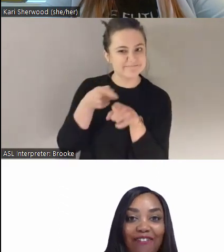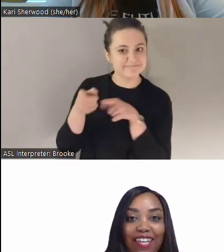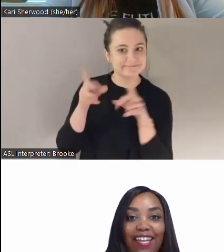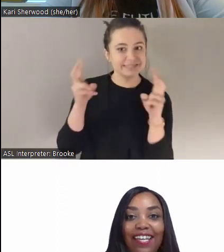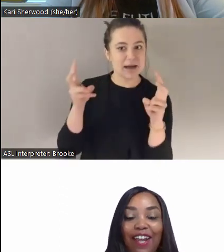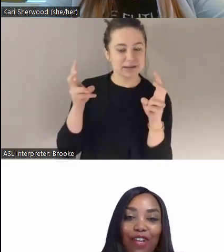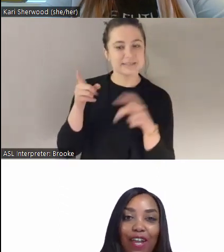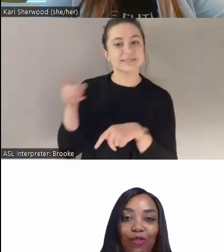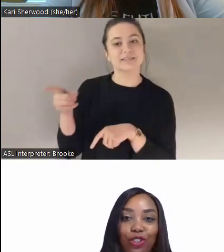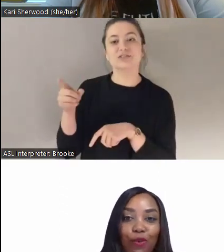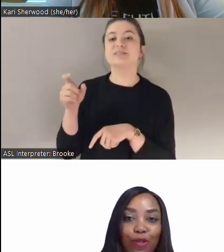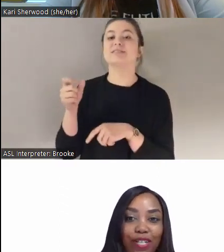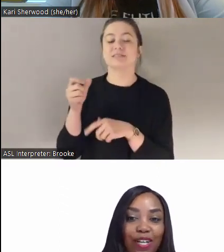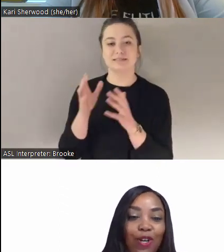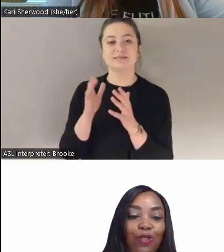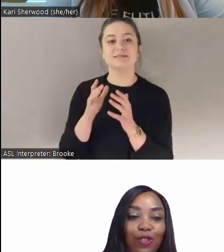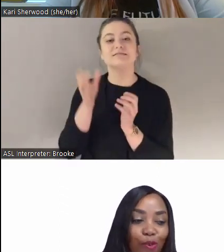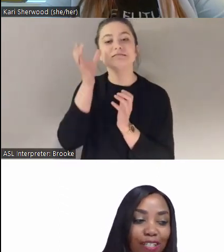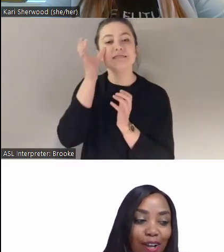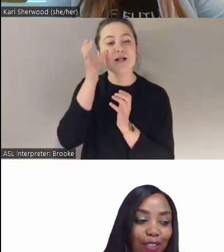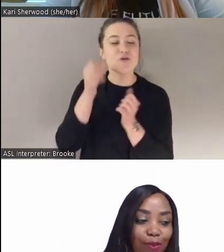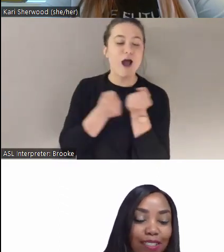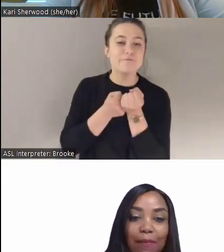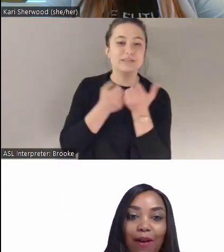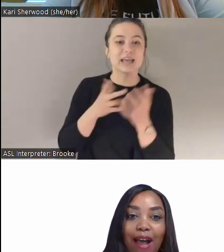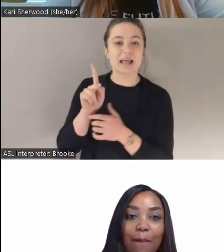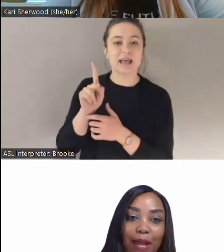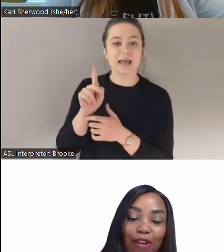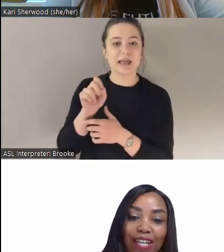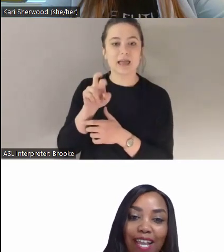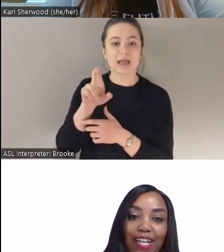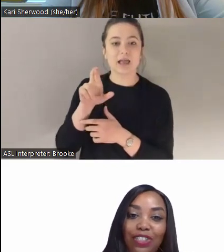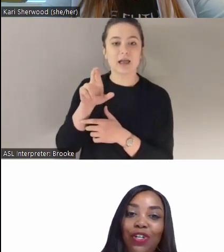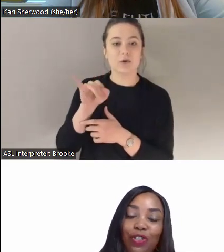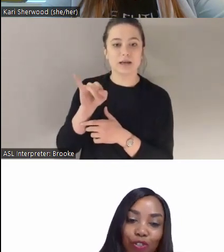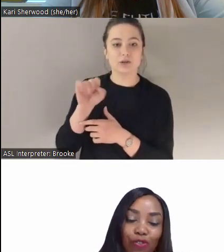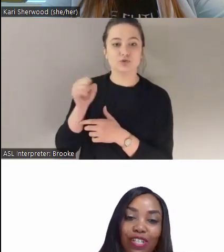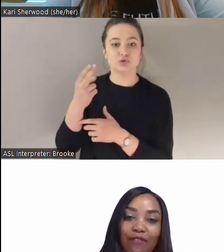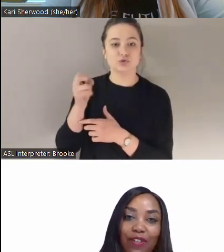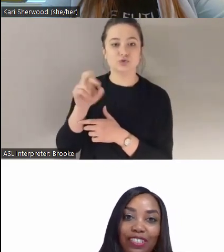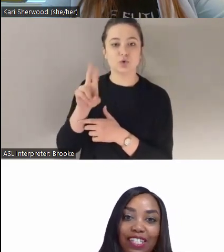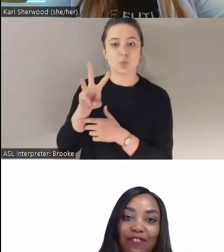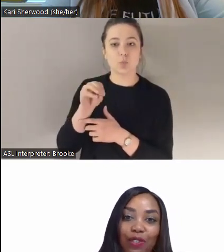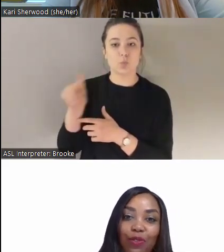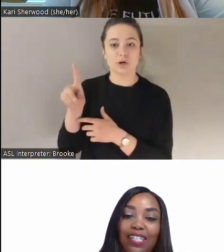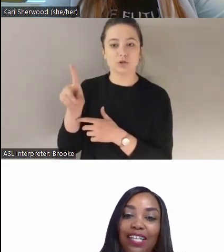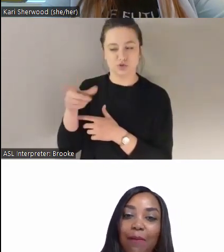advocate Kari L. Sherwood, who is going to talk to us about how to better engage neurodiverse individuals in the